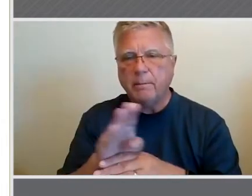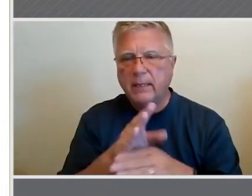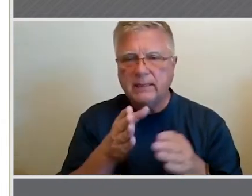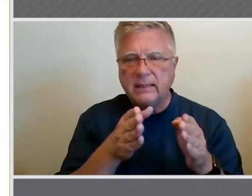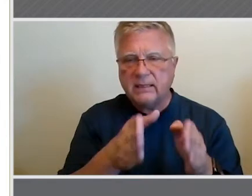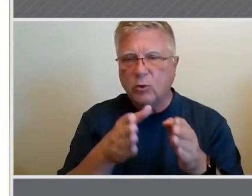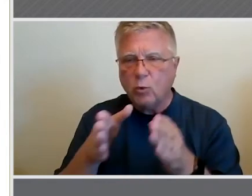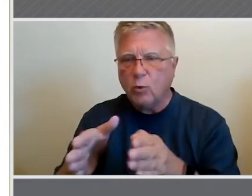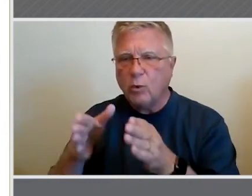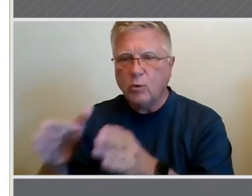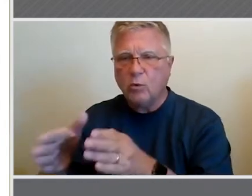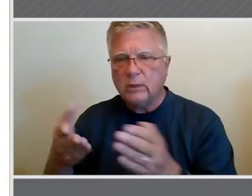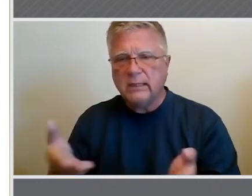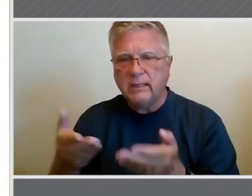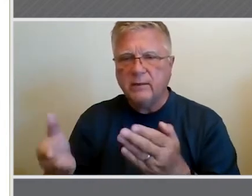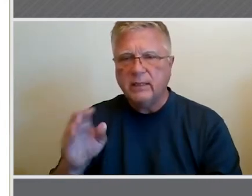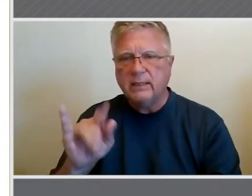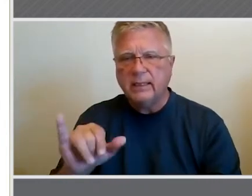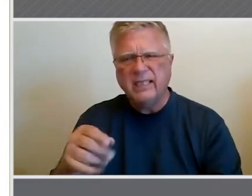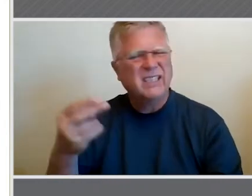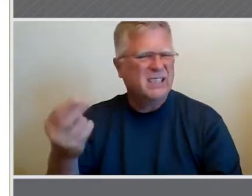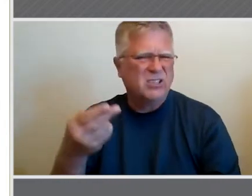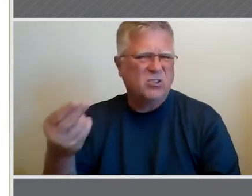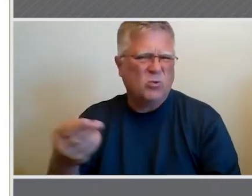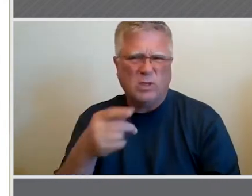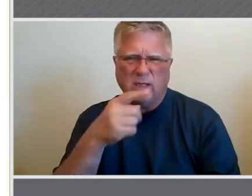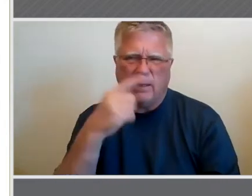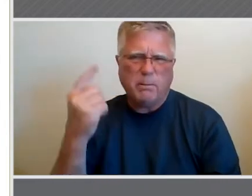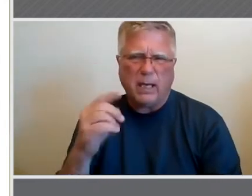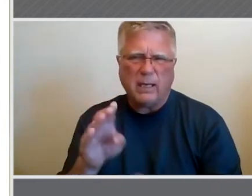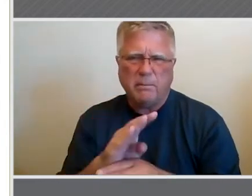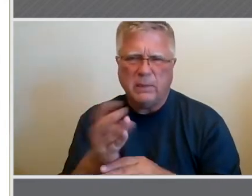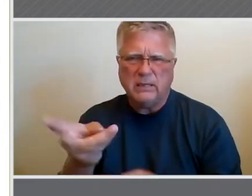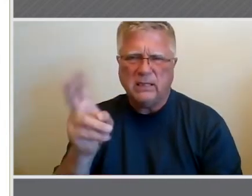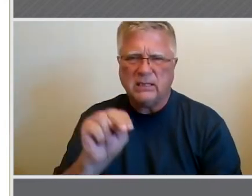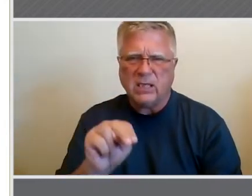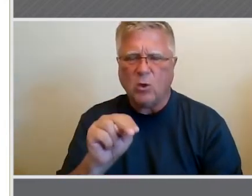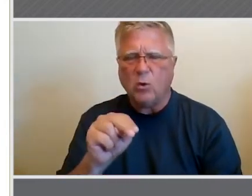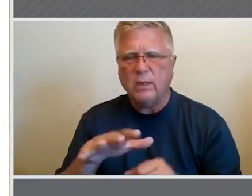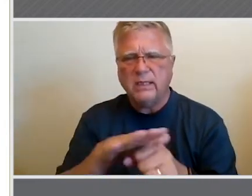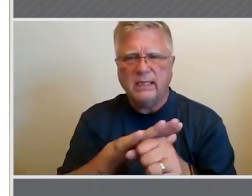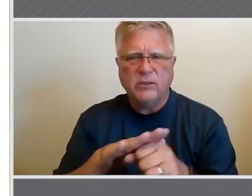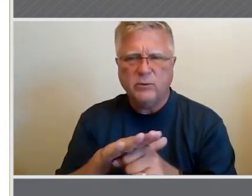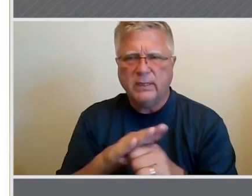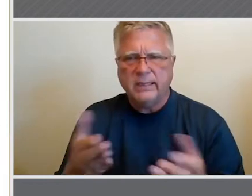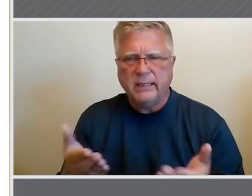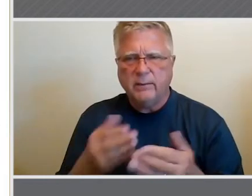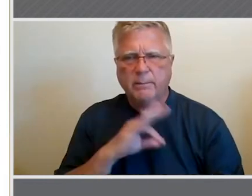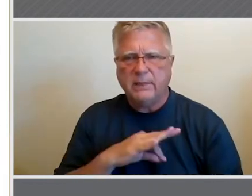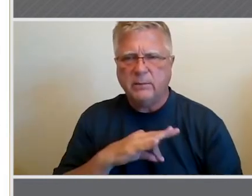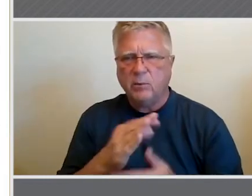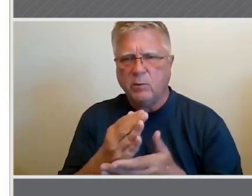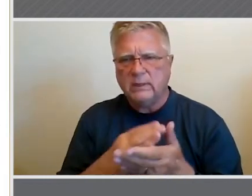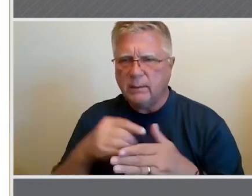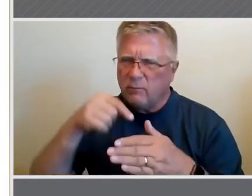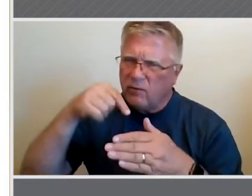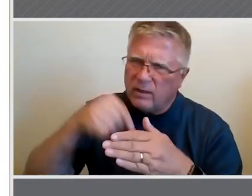are really focused on historically black business owners business districts here in Pittsburgh to where some of our deepest investments might be made.